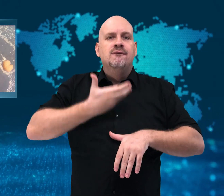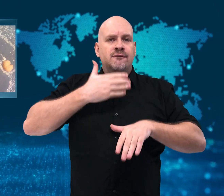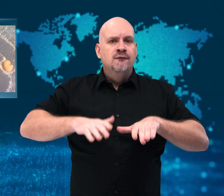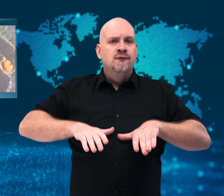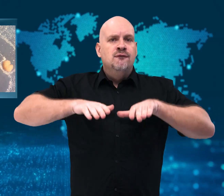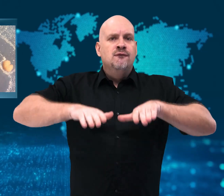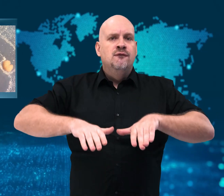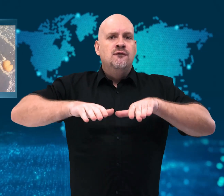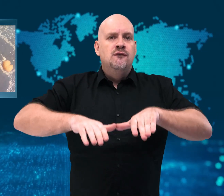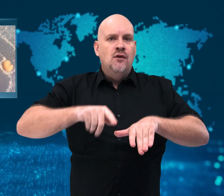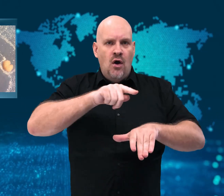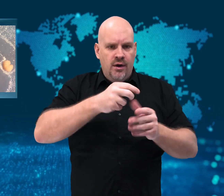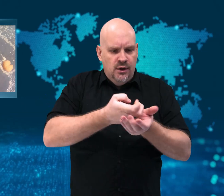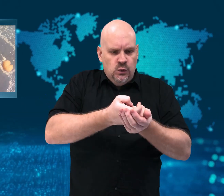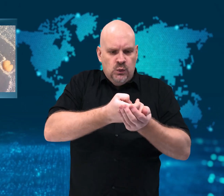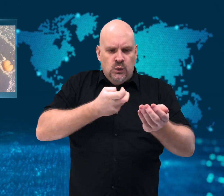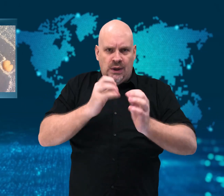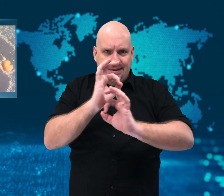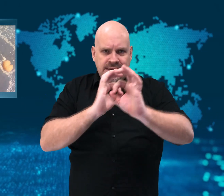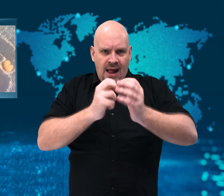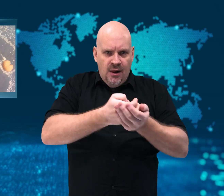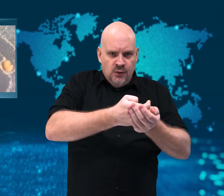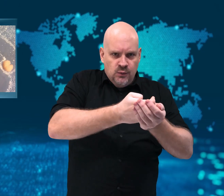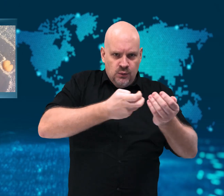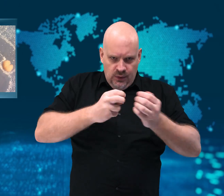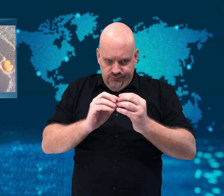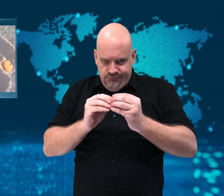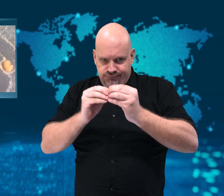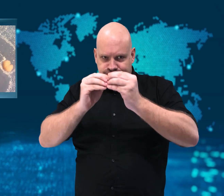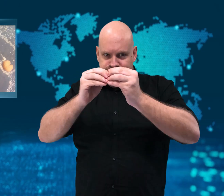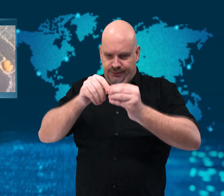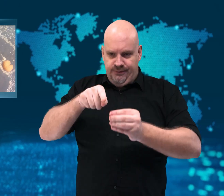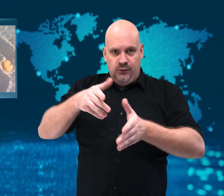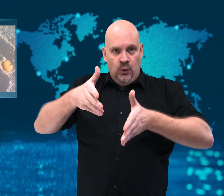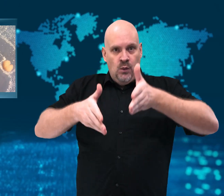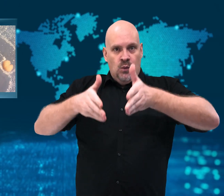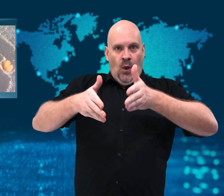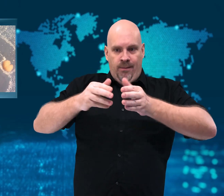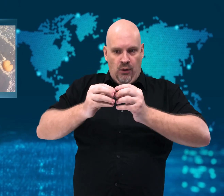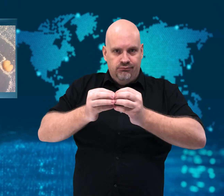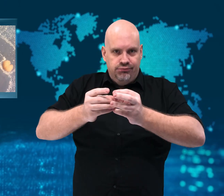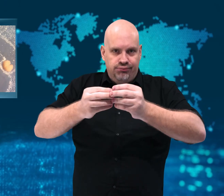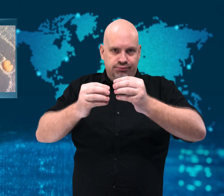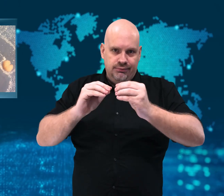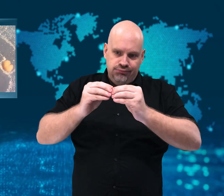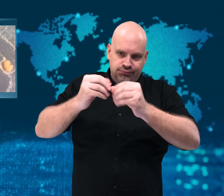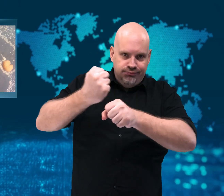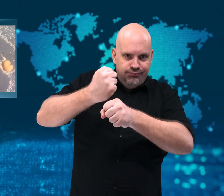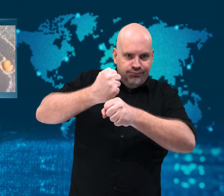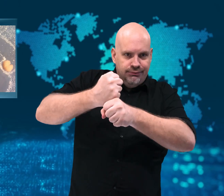they discovered that the living robots can reproduce.